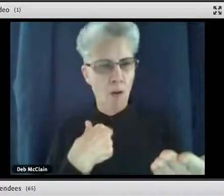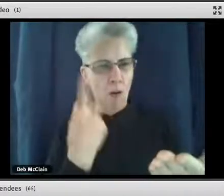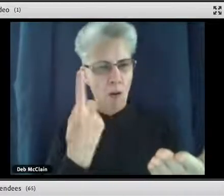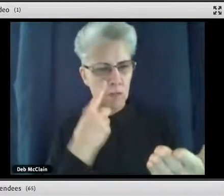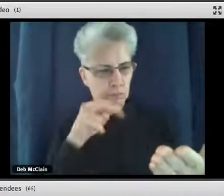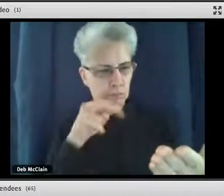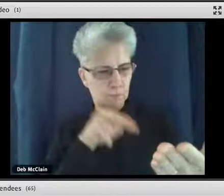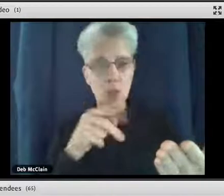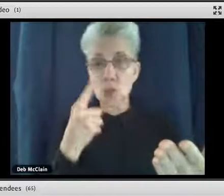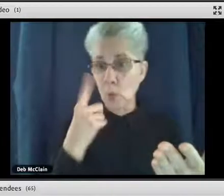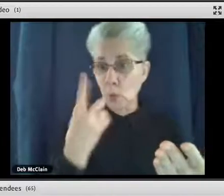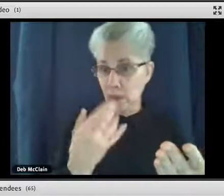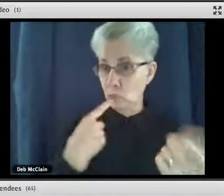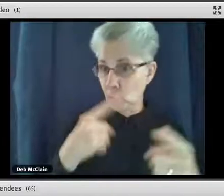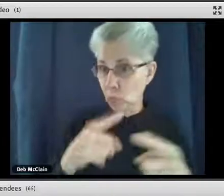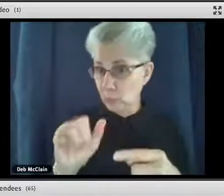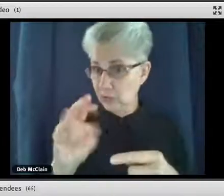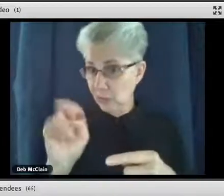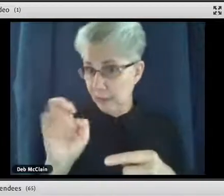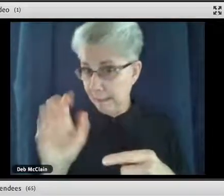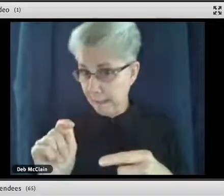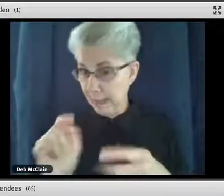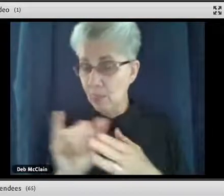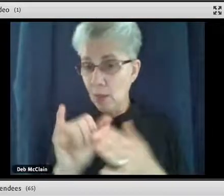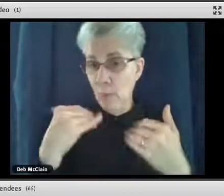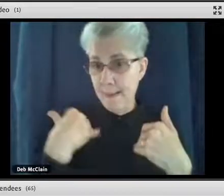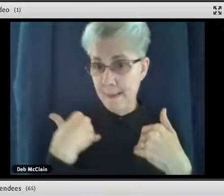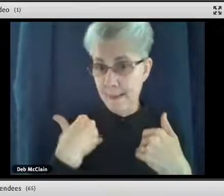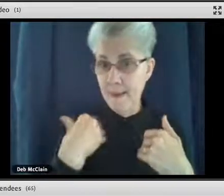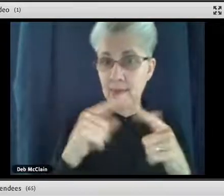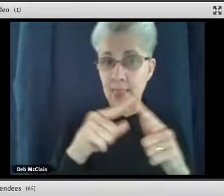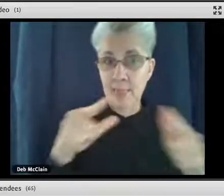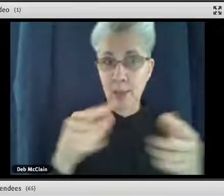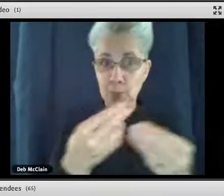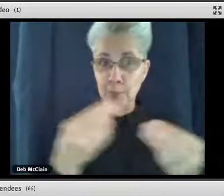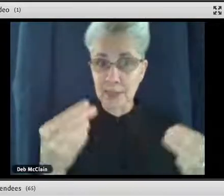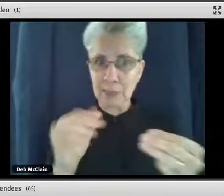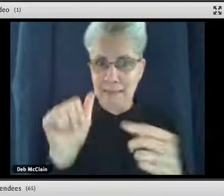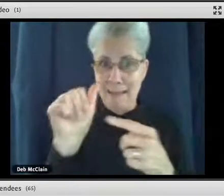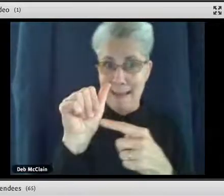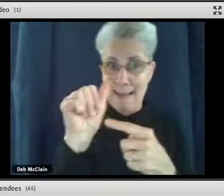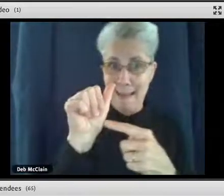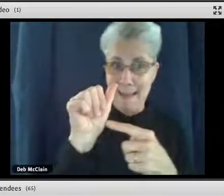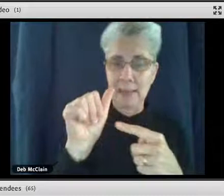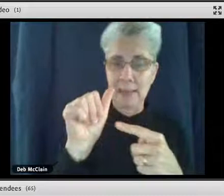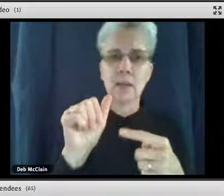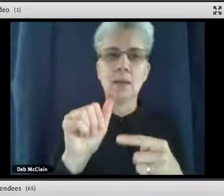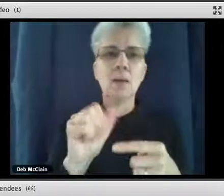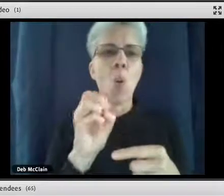in question, what do you all think? So do you agree with Janet that we have language material